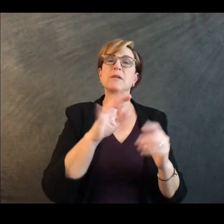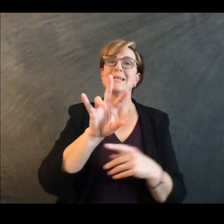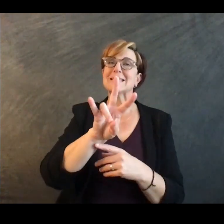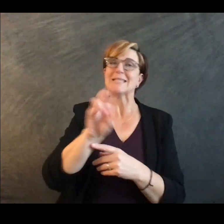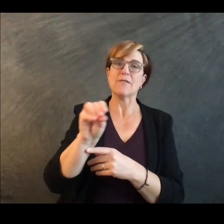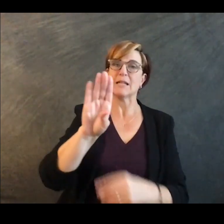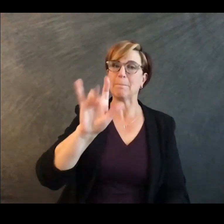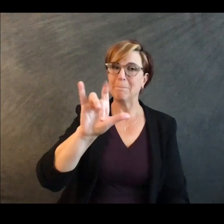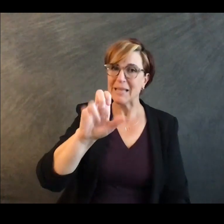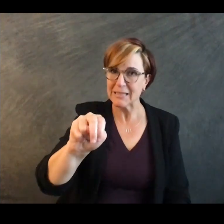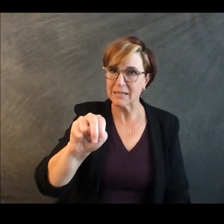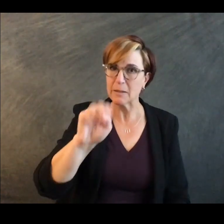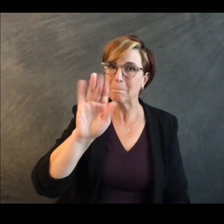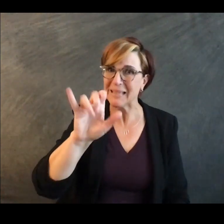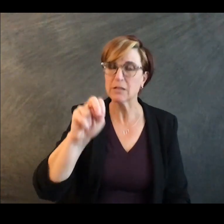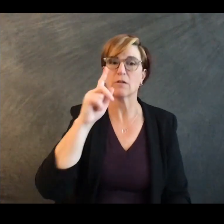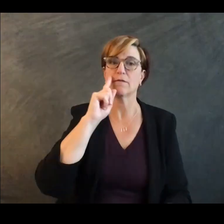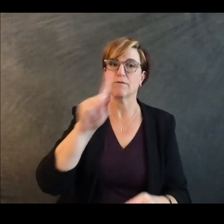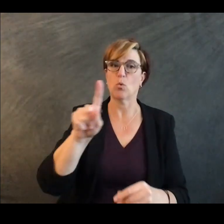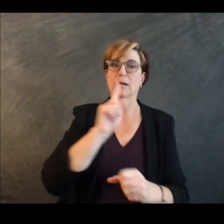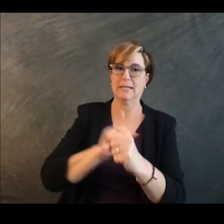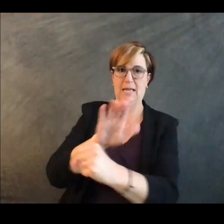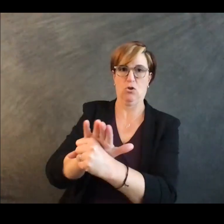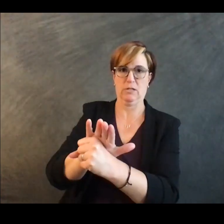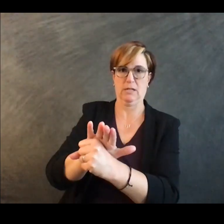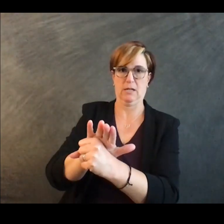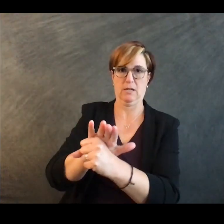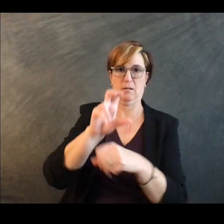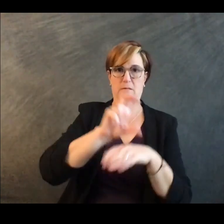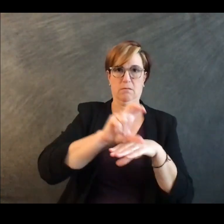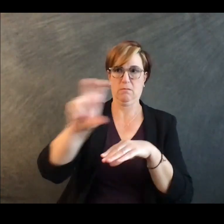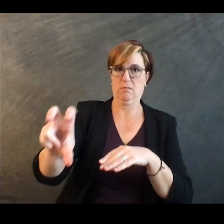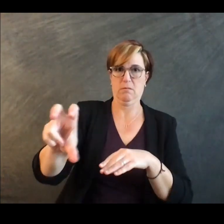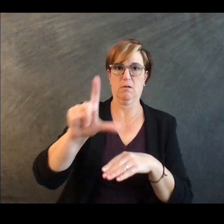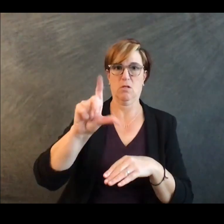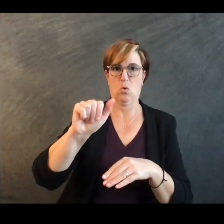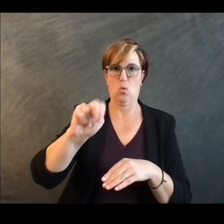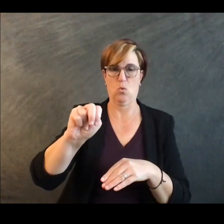much-needed relief for nearly a quarter of a million businesses already so we